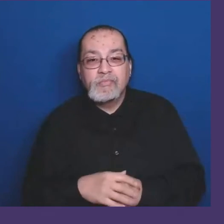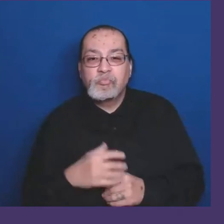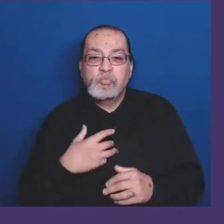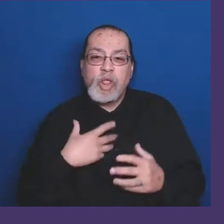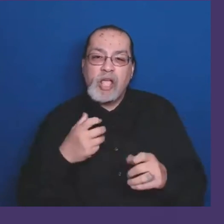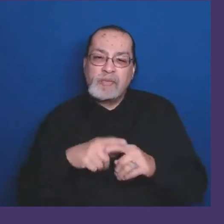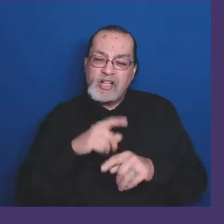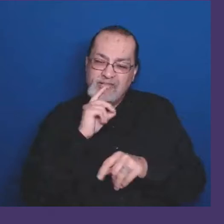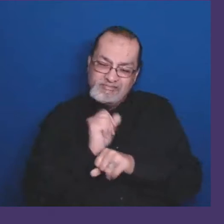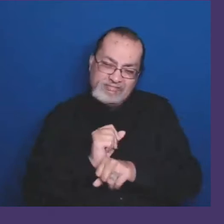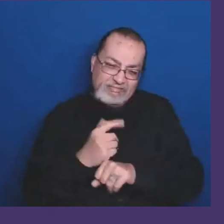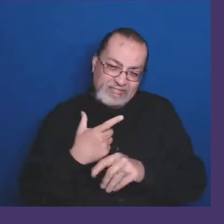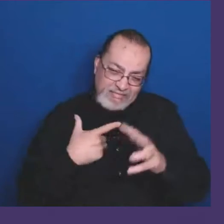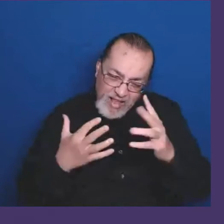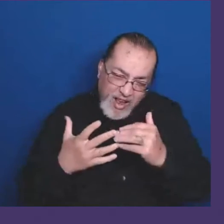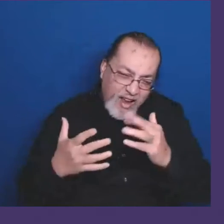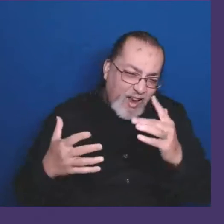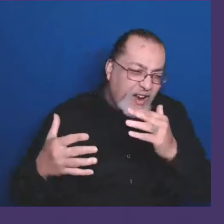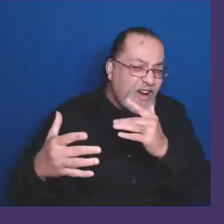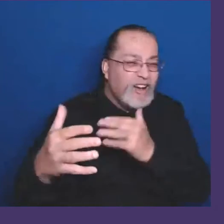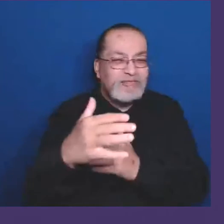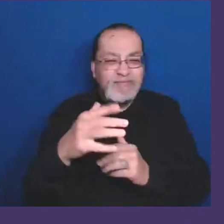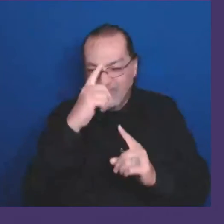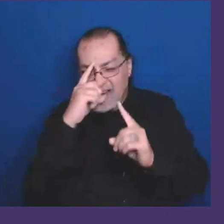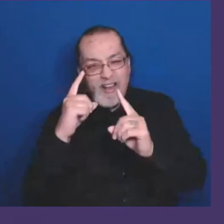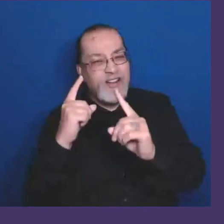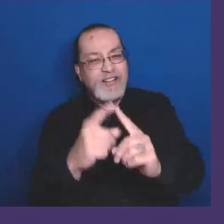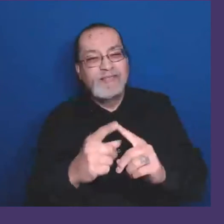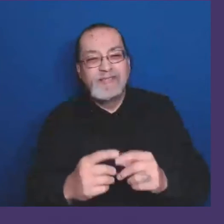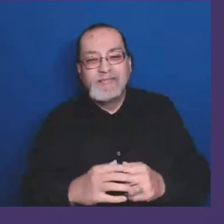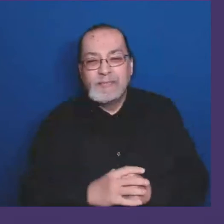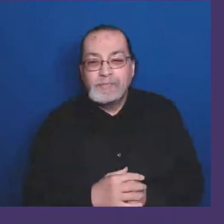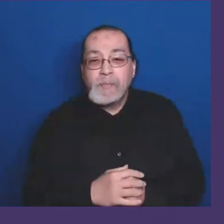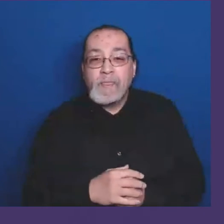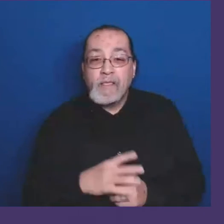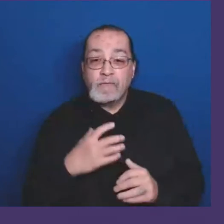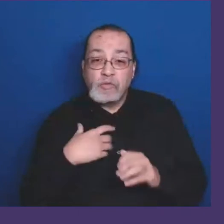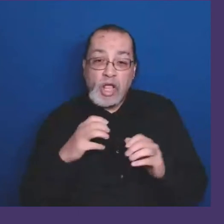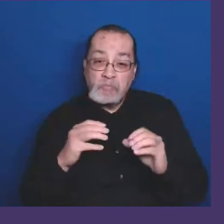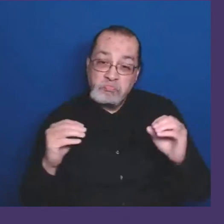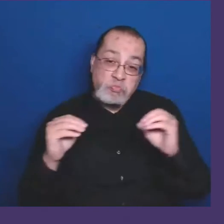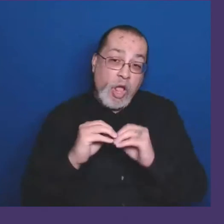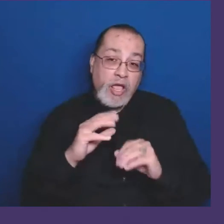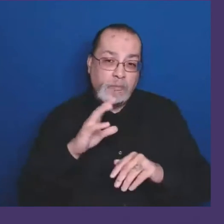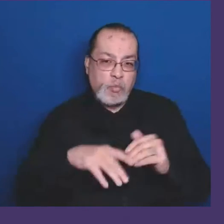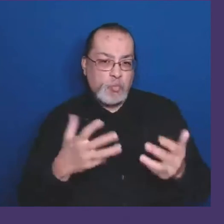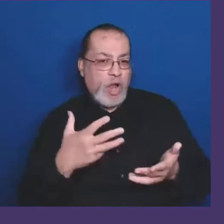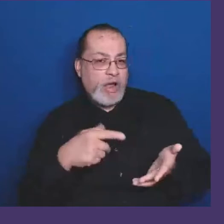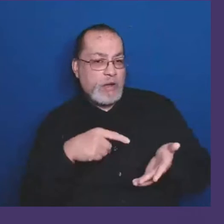sure that our spaces are ready for everybody, and we can be more innovative